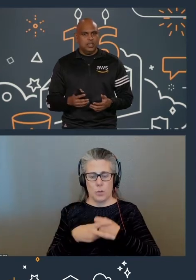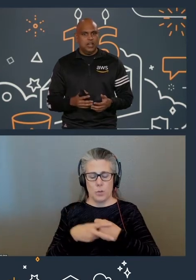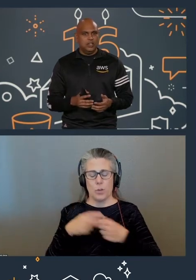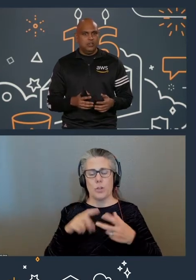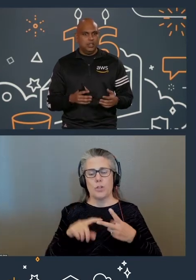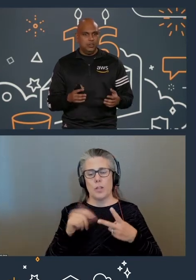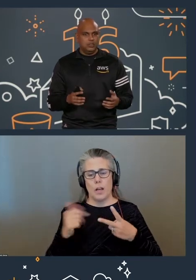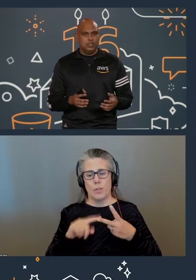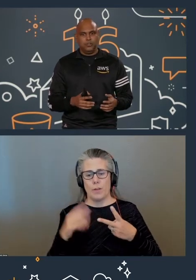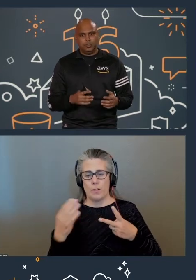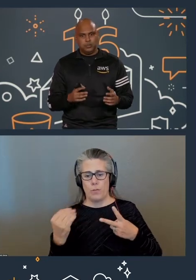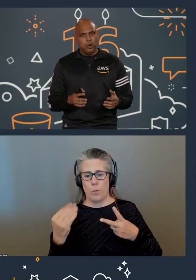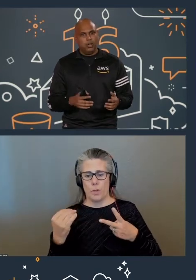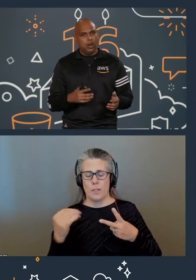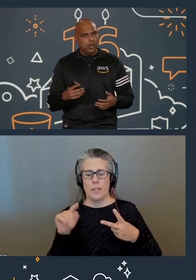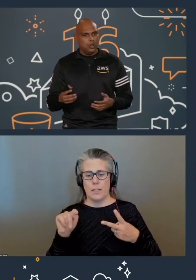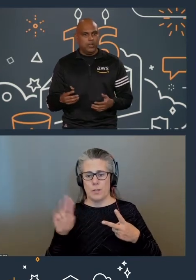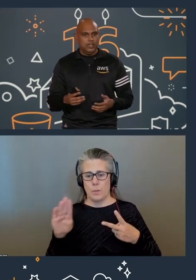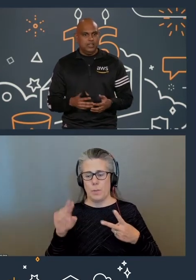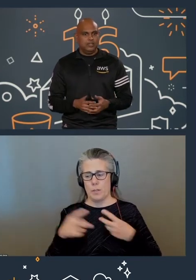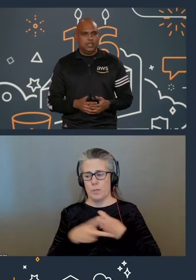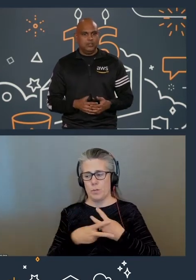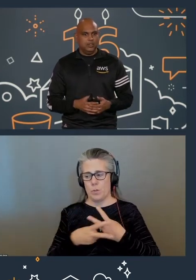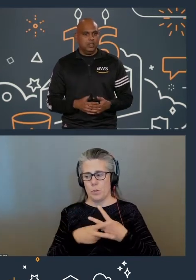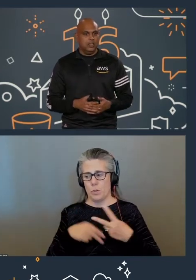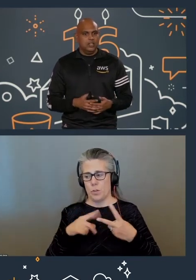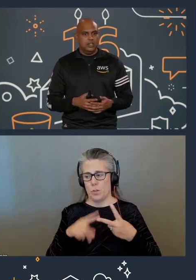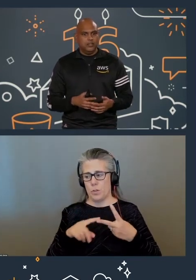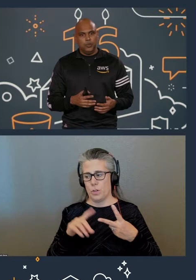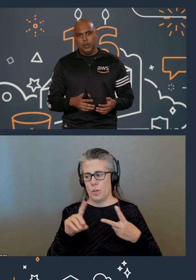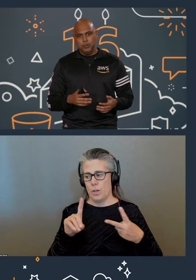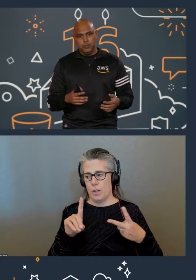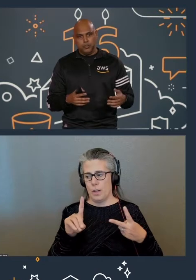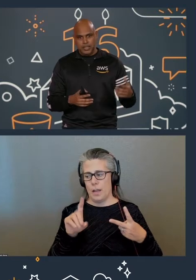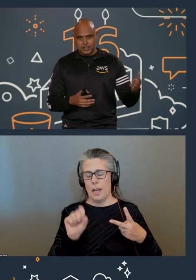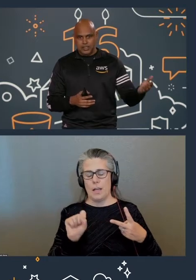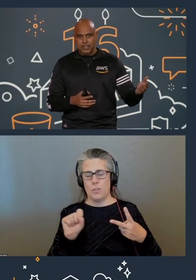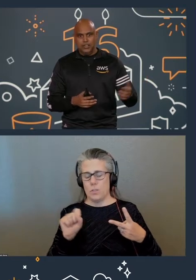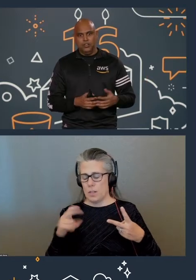And you can use this for small, ongoing data transfer. If you wanna move, let's say